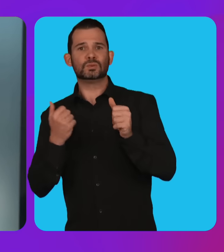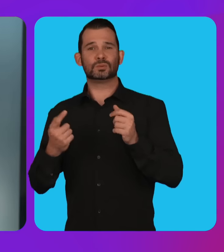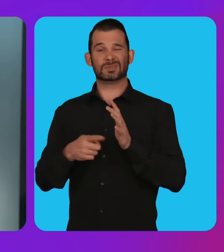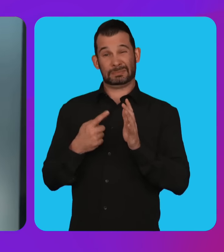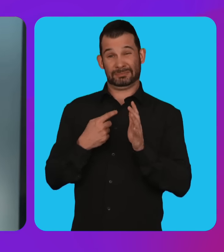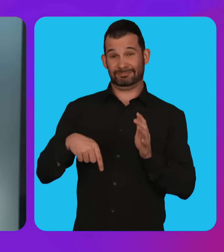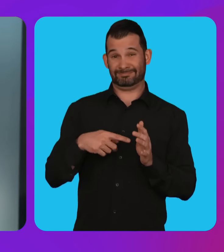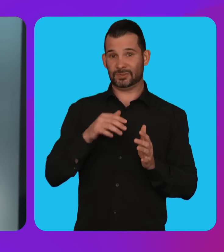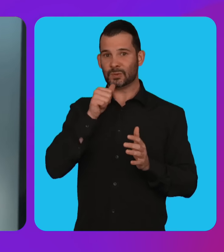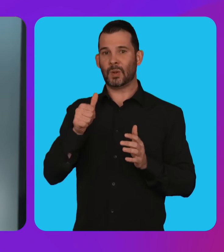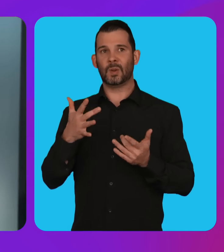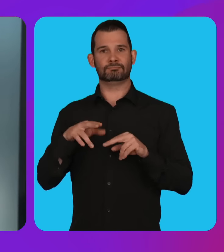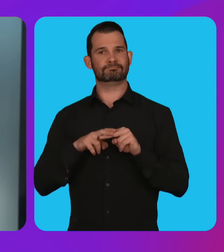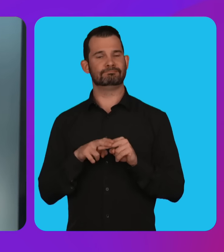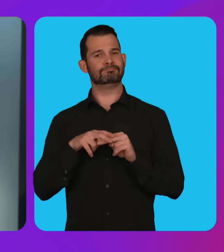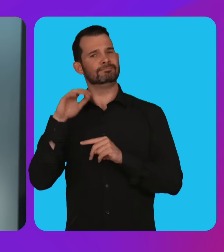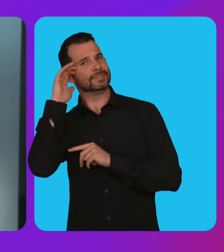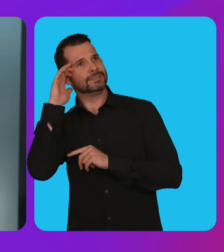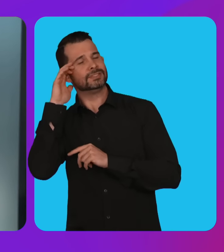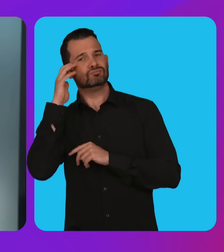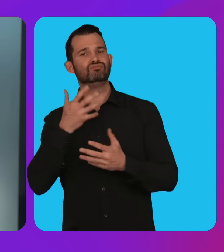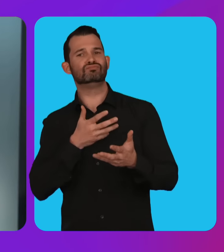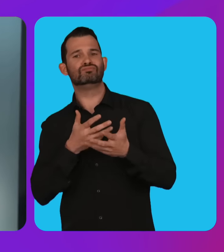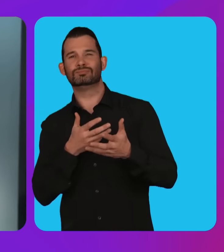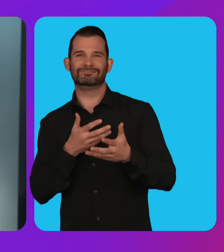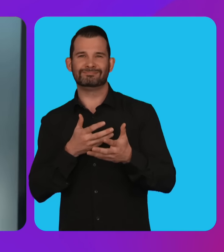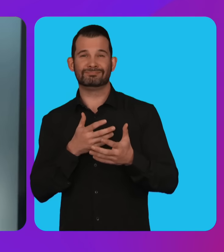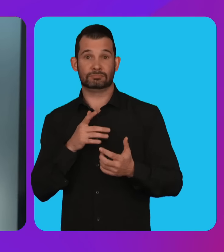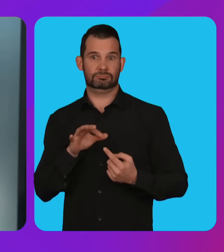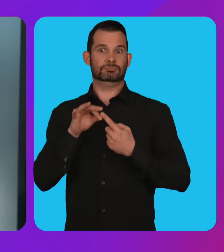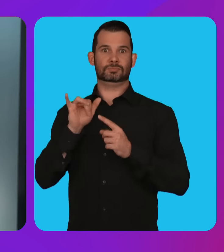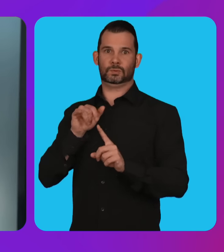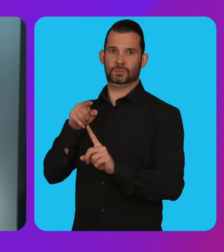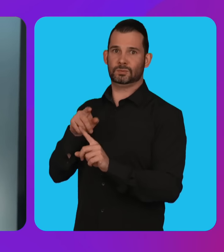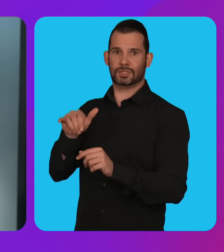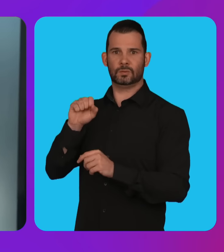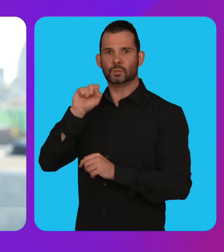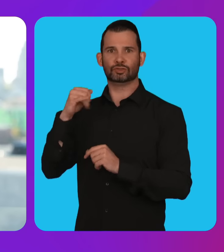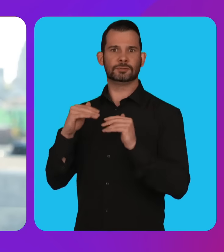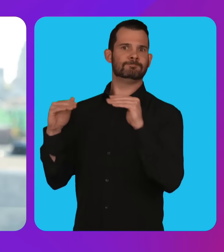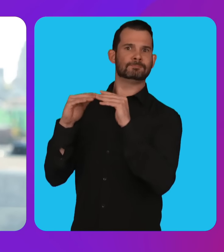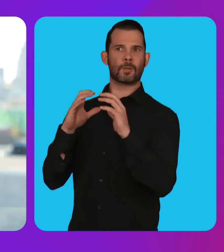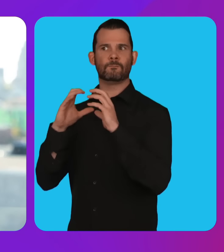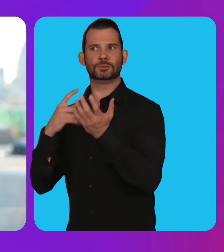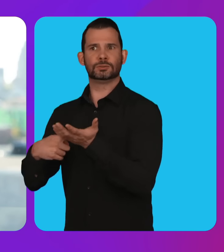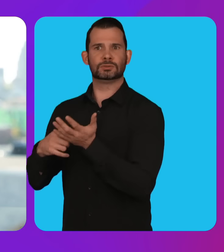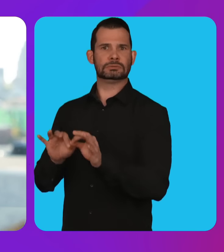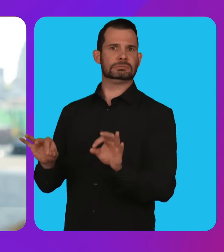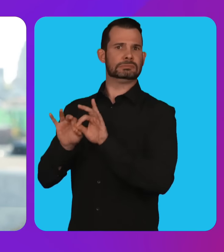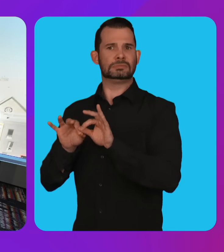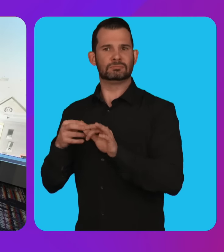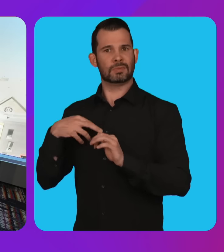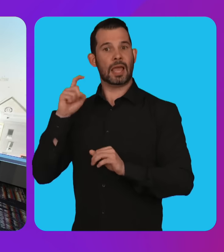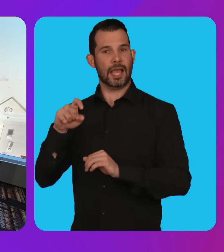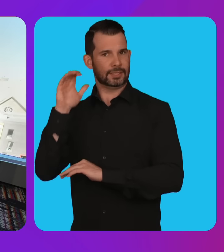And certainly, in the social justice conversation, I had to listen. I would say, well, I know what it feels like. No, you don't.